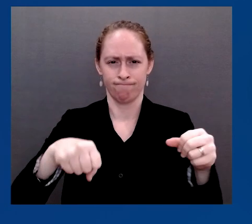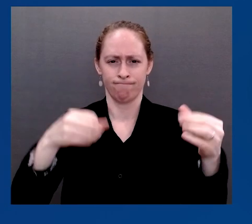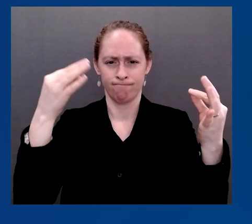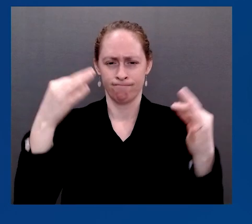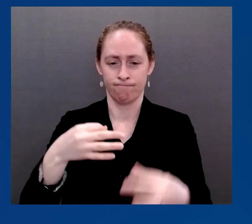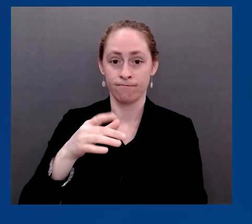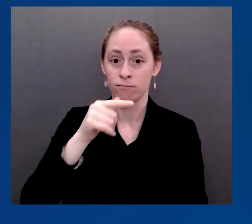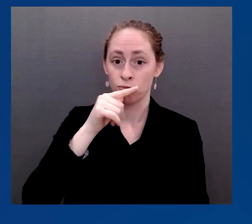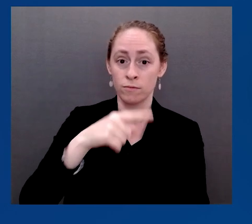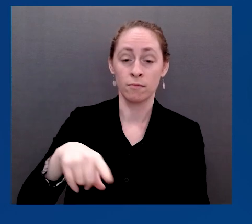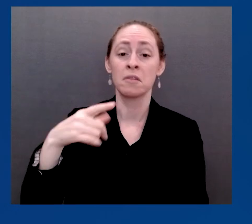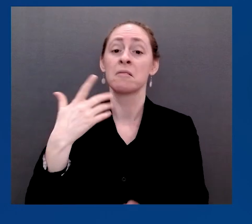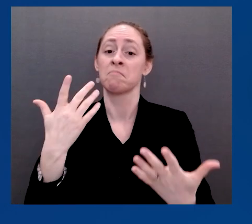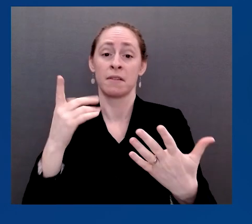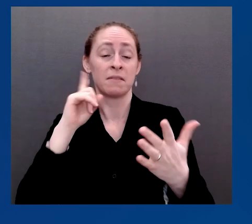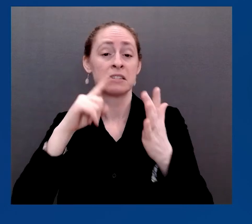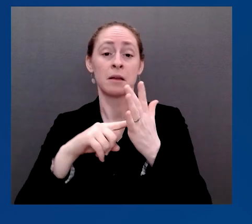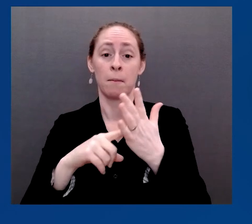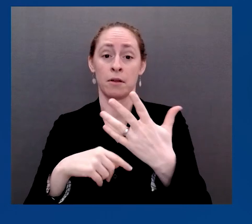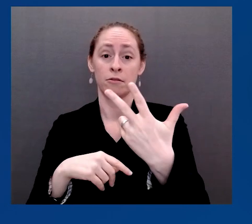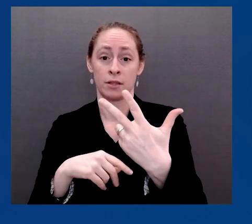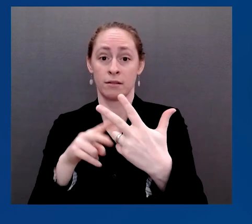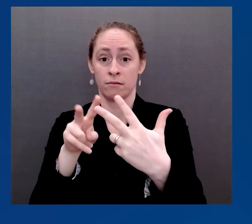two out of three eligible adult Americans with a booster shot.